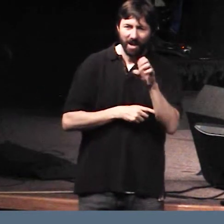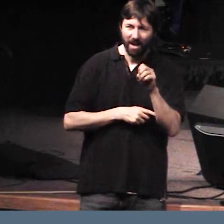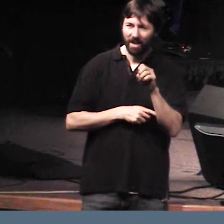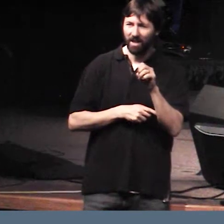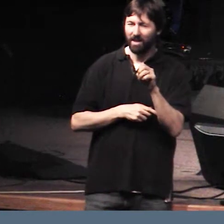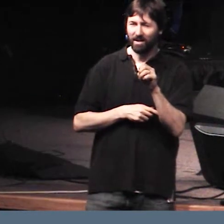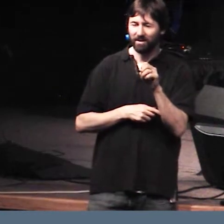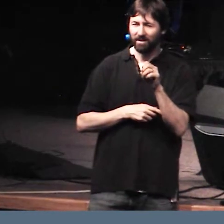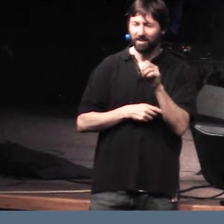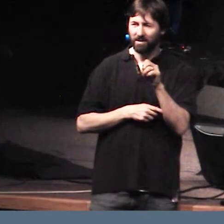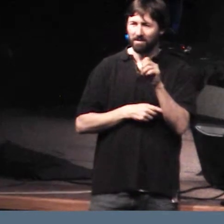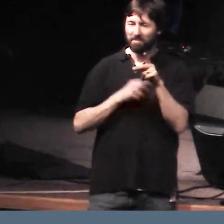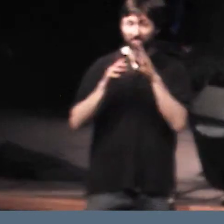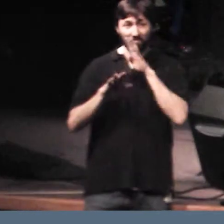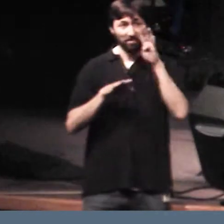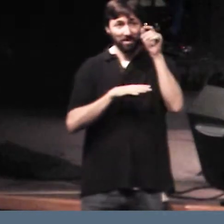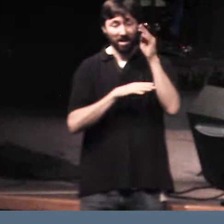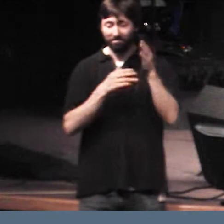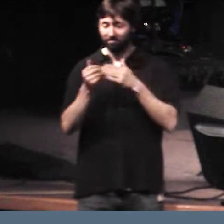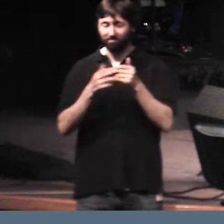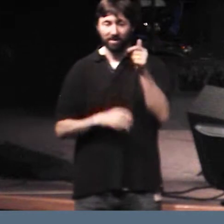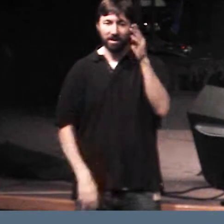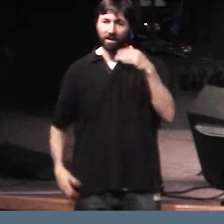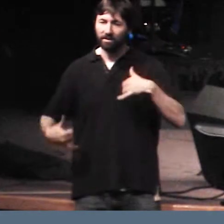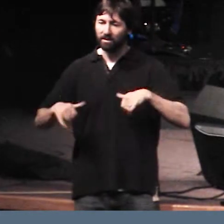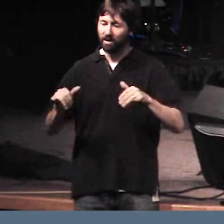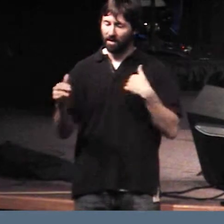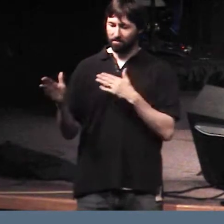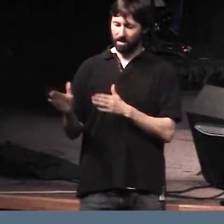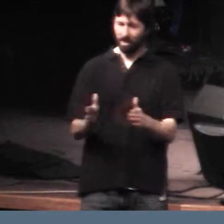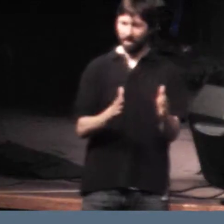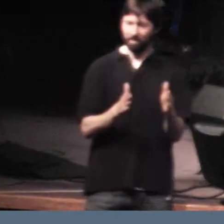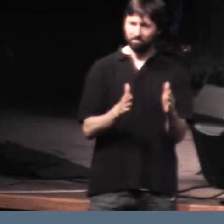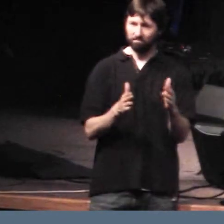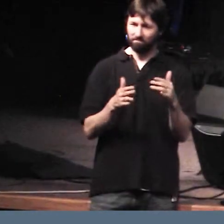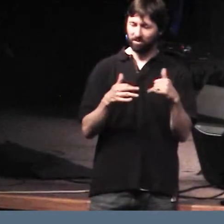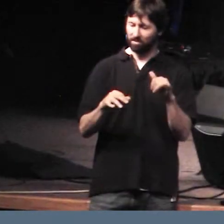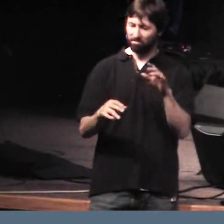the sight of God God was still working out his plan